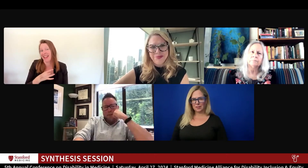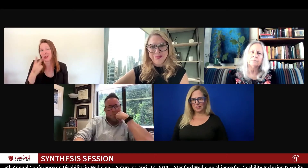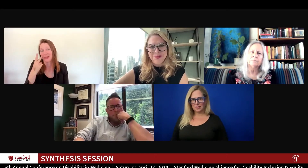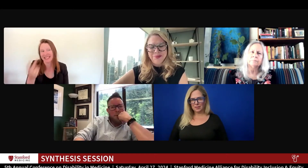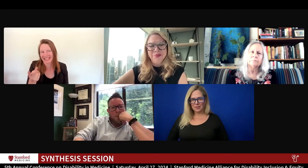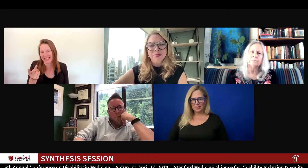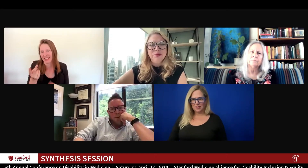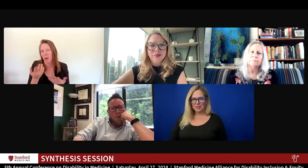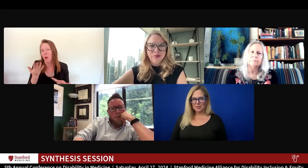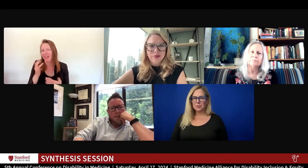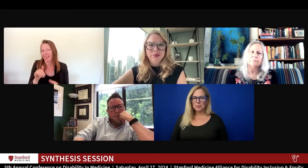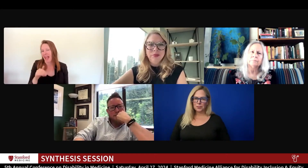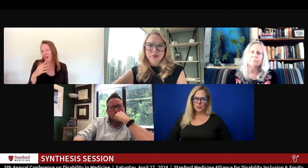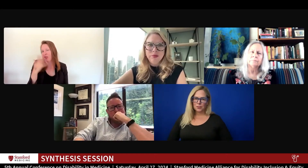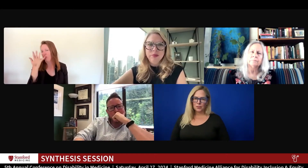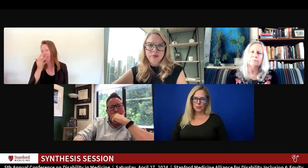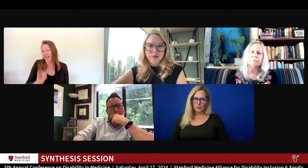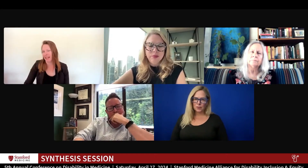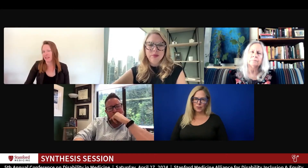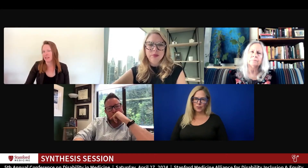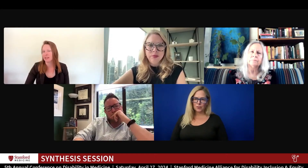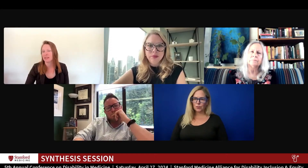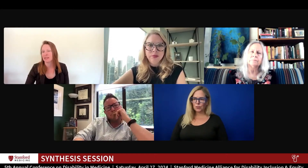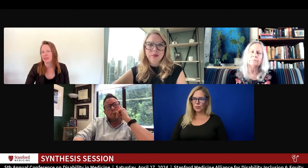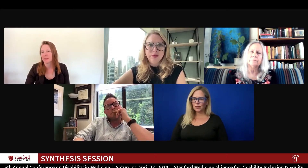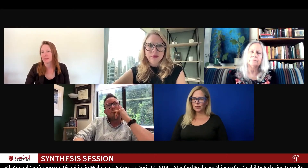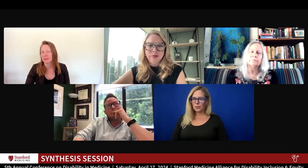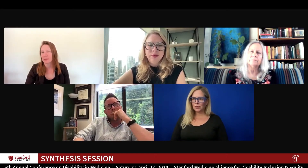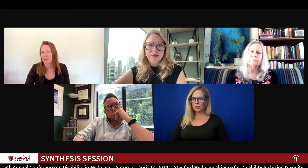that you could actually change something that you would like to see.